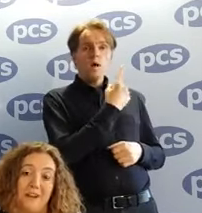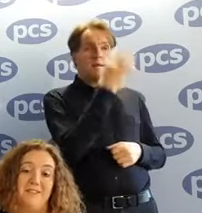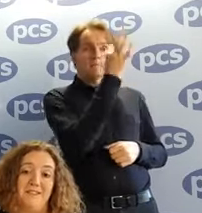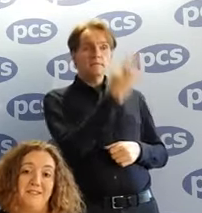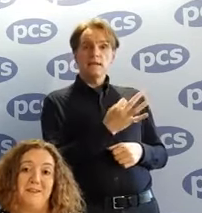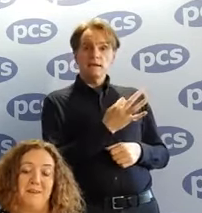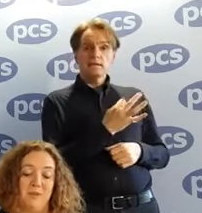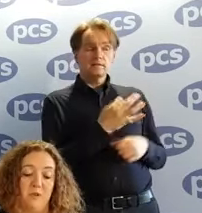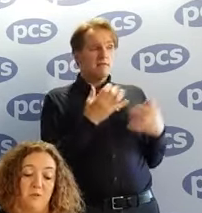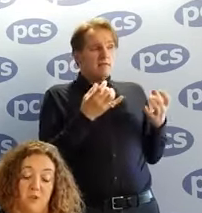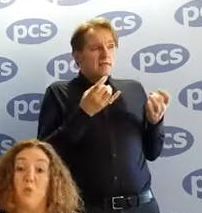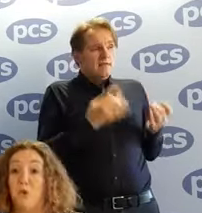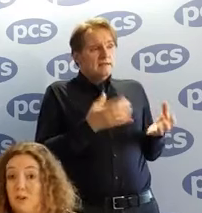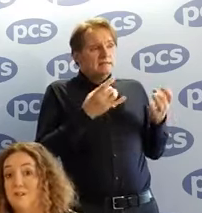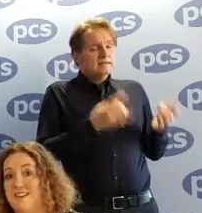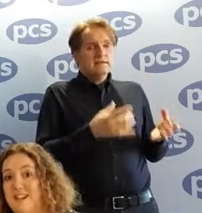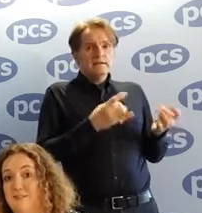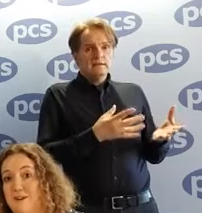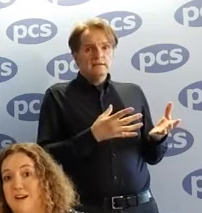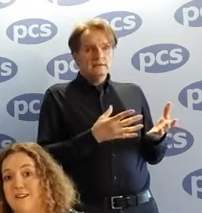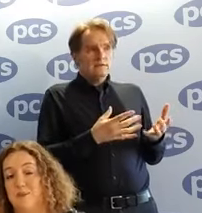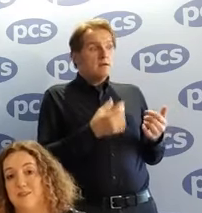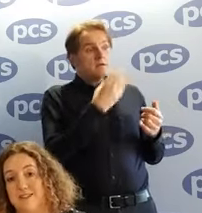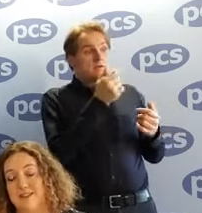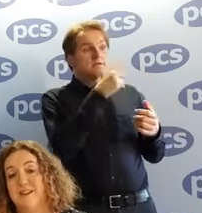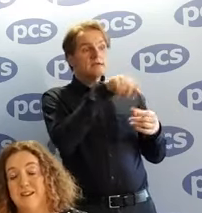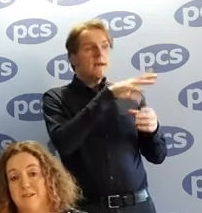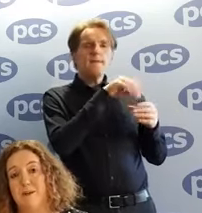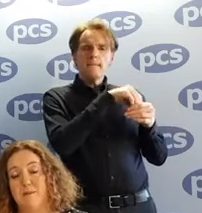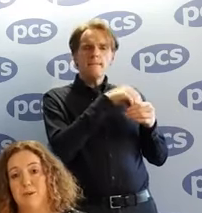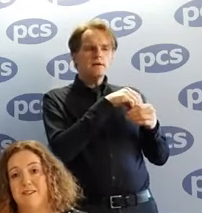benefited for the one-off deal if you like that was done, the employee